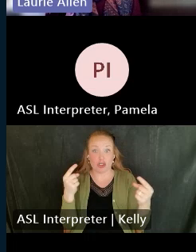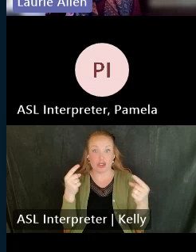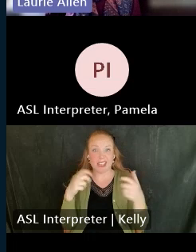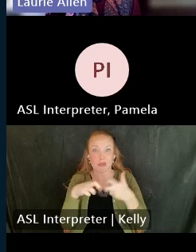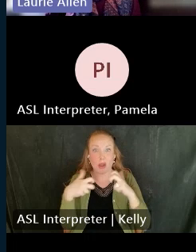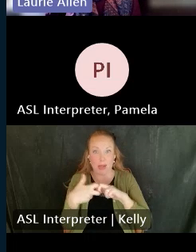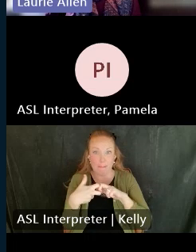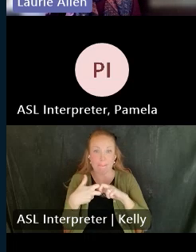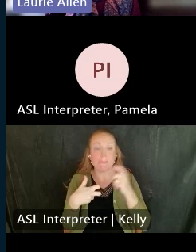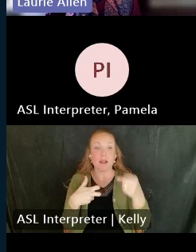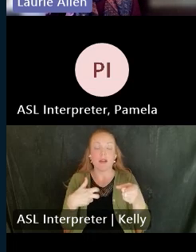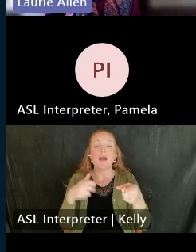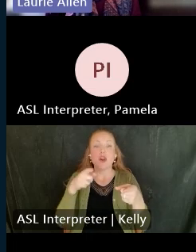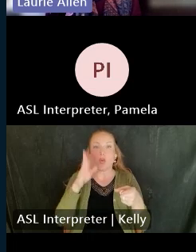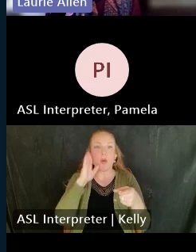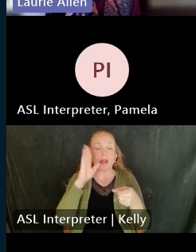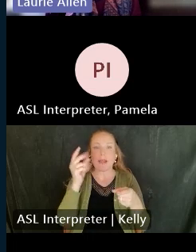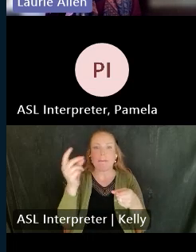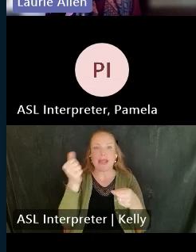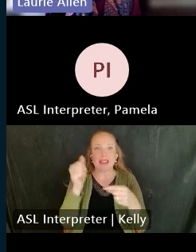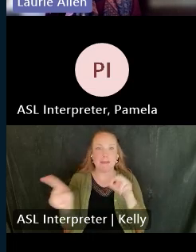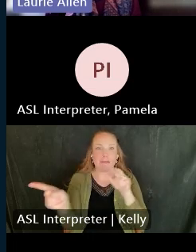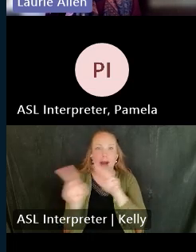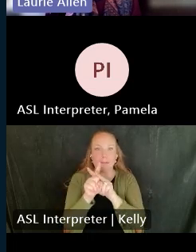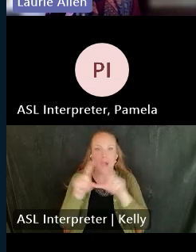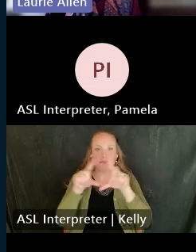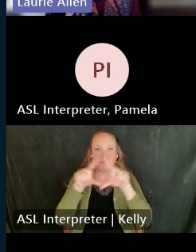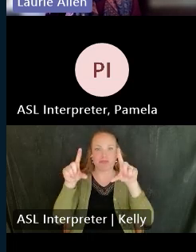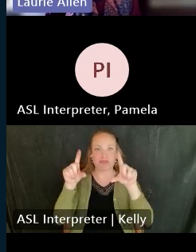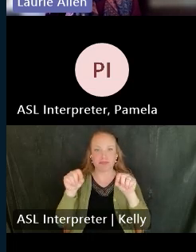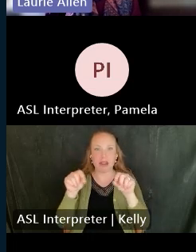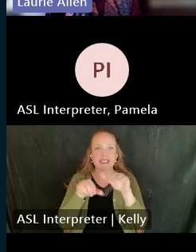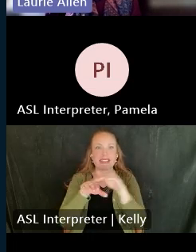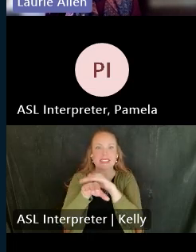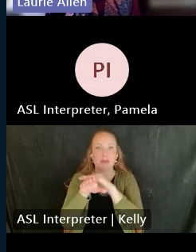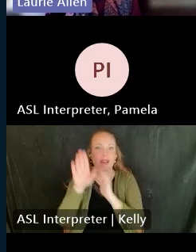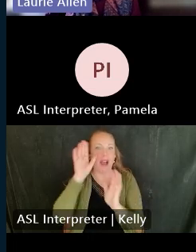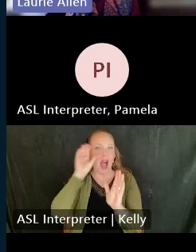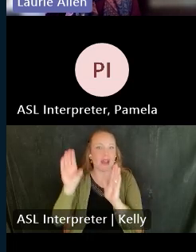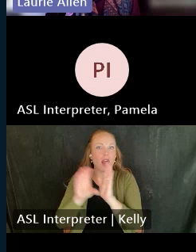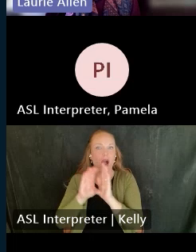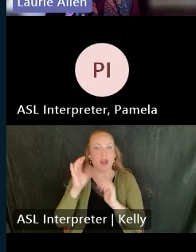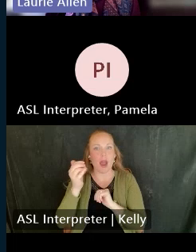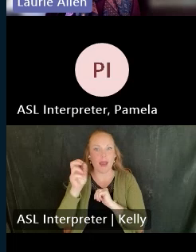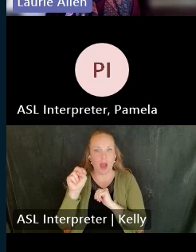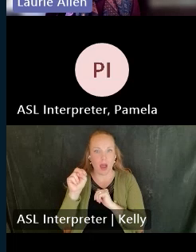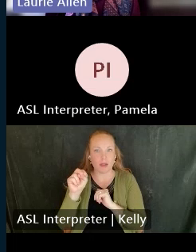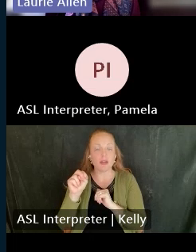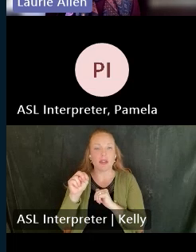going to immediately pop up an accessibility icon on the left side of your text in the Word document itself